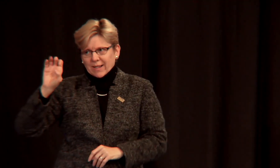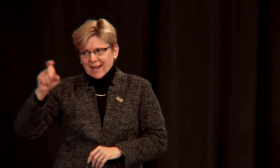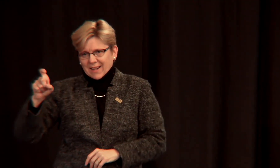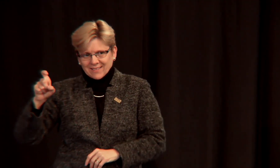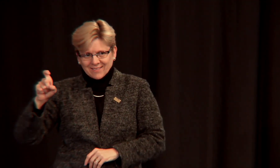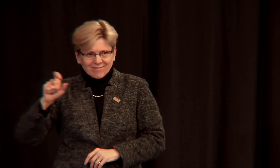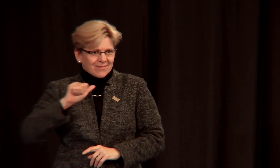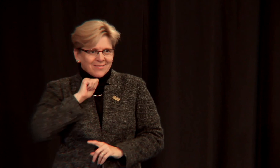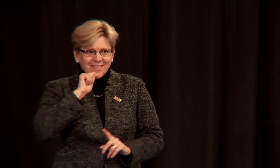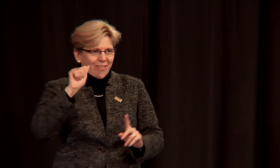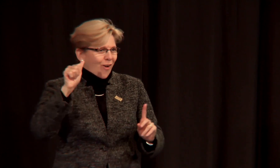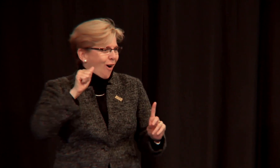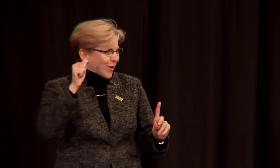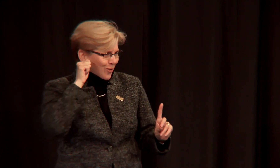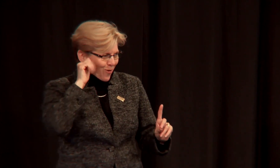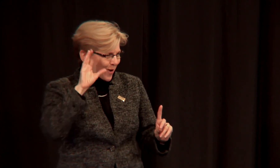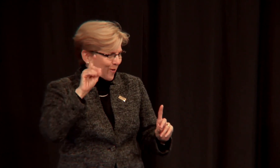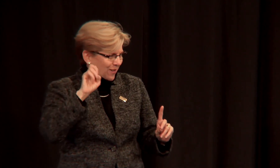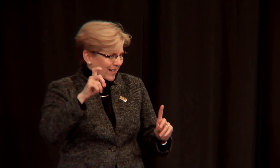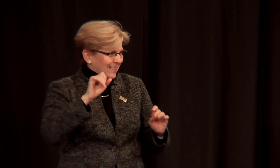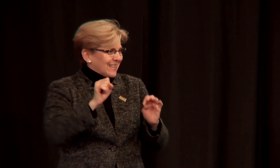No longer are we referring to it as the auditory cortex.